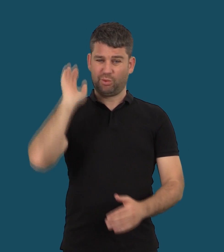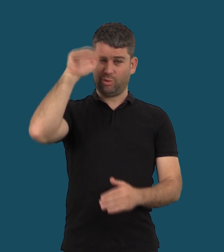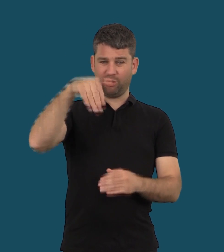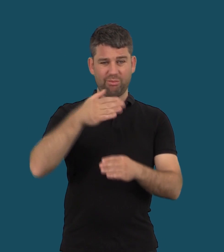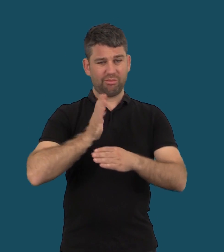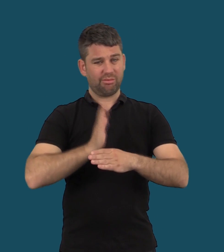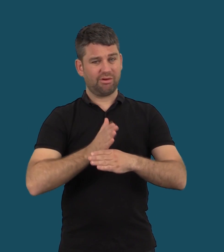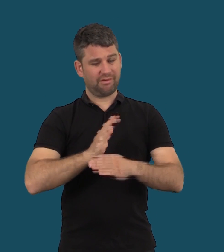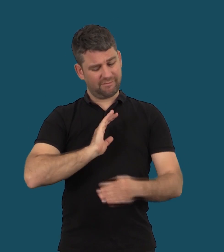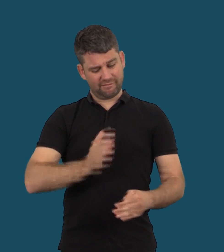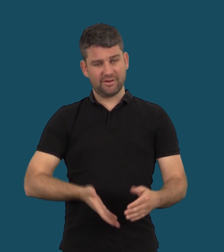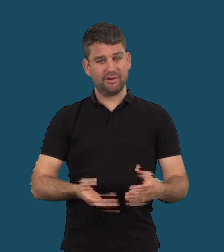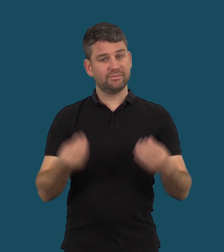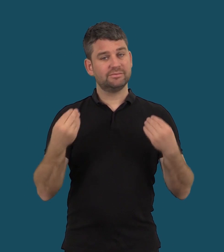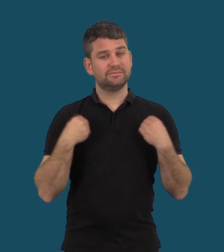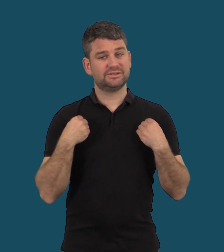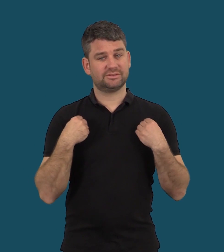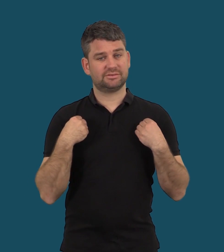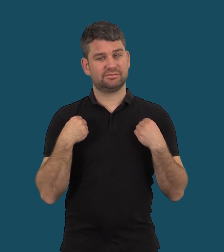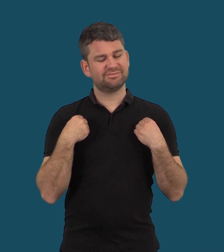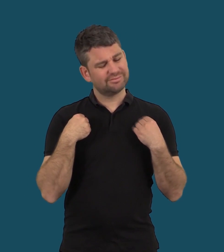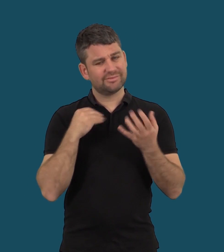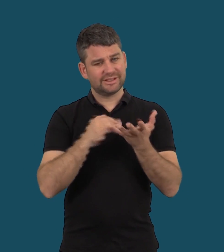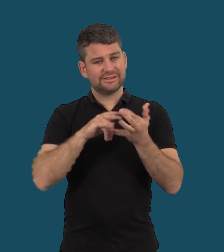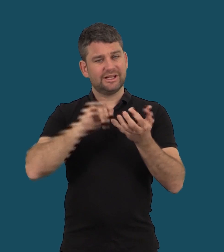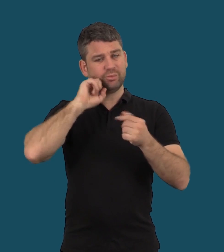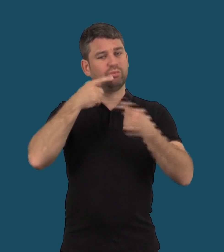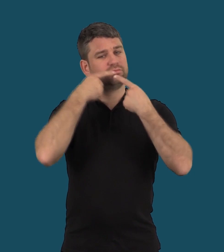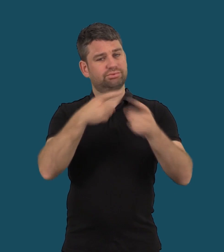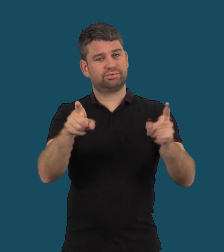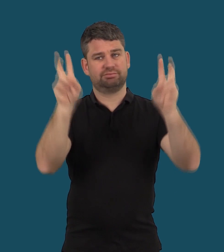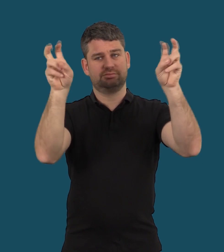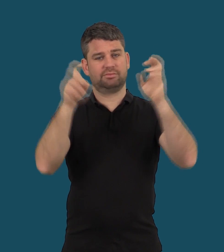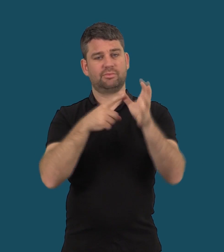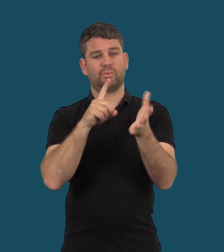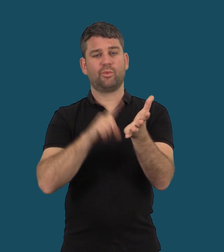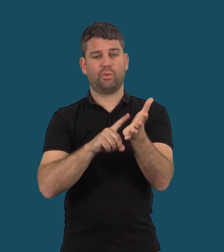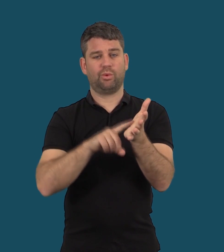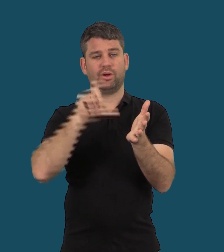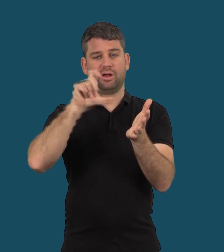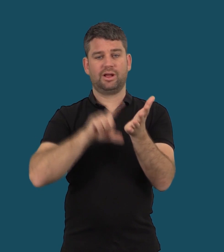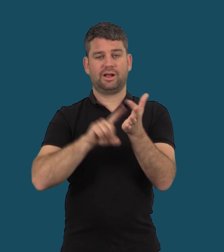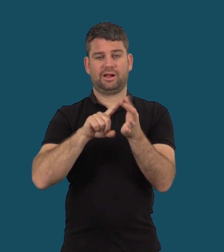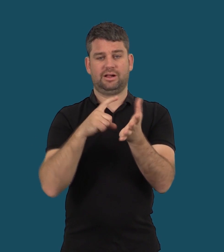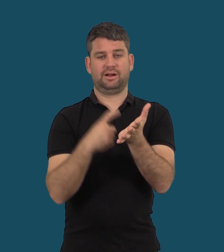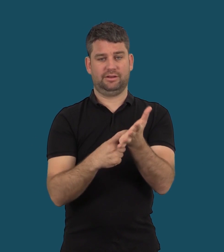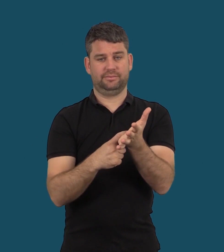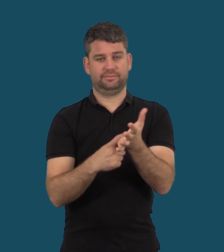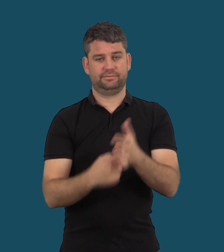Once a flood has ended and hazards have been secured, the SES will issue the All Clear.